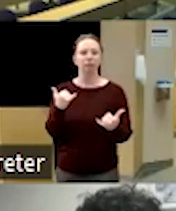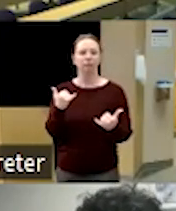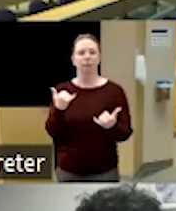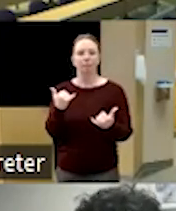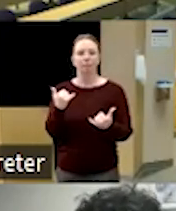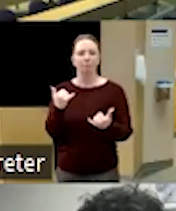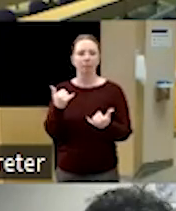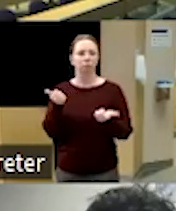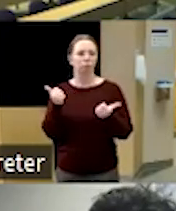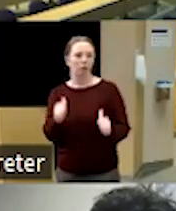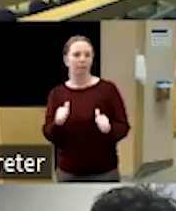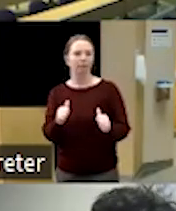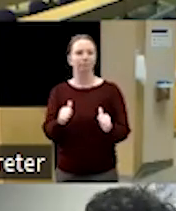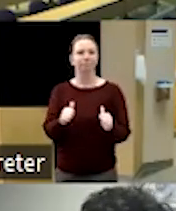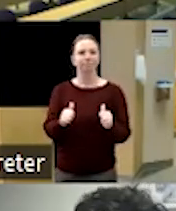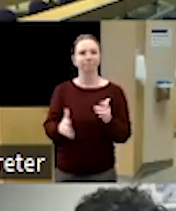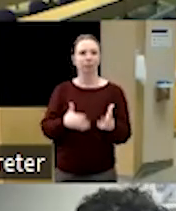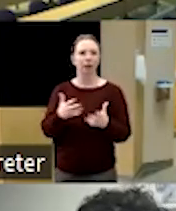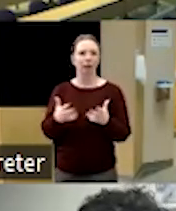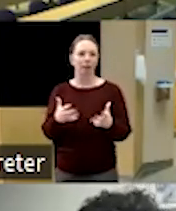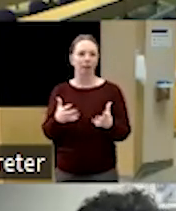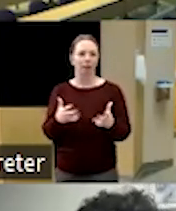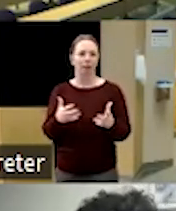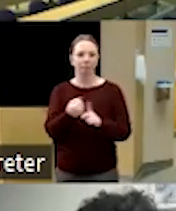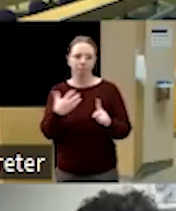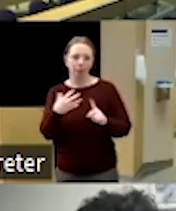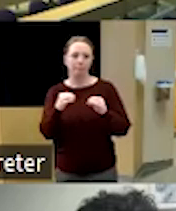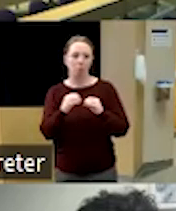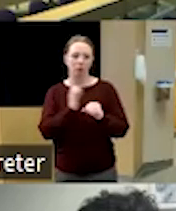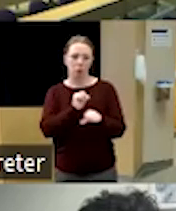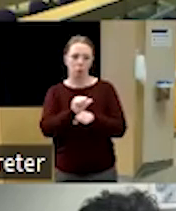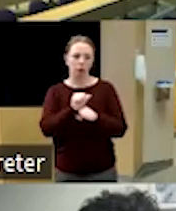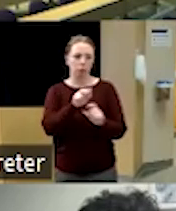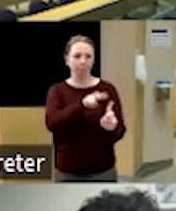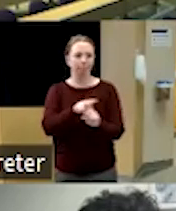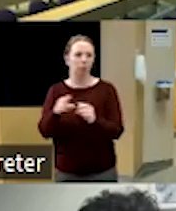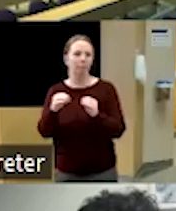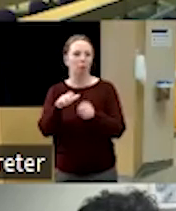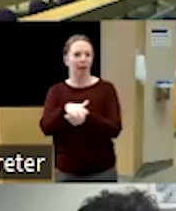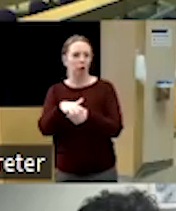um what we're doing to other areas so one is patient at the beginning of the chronification